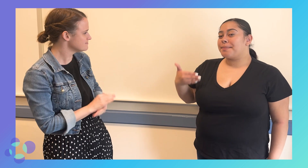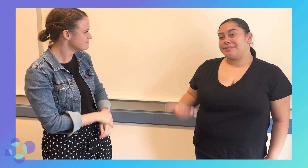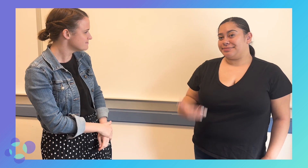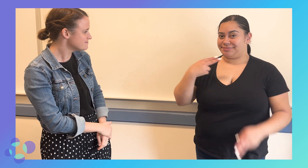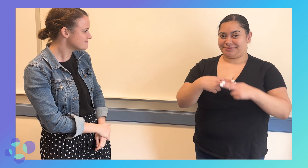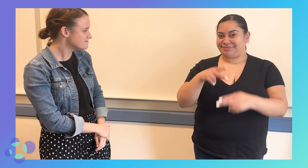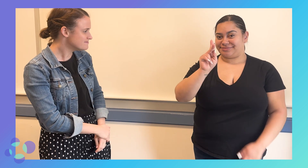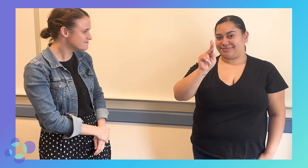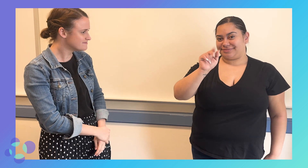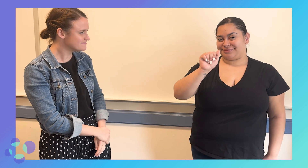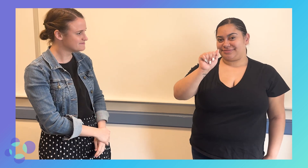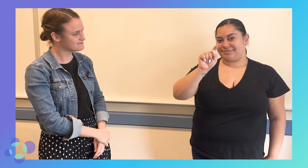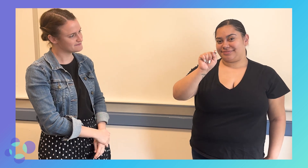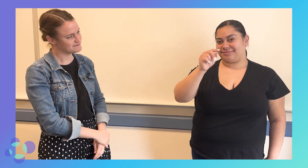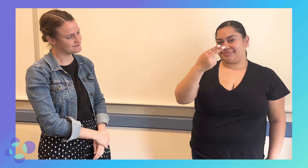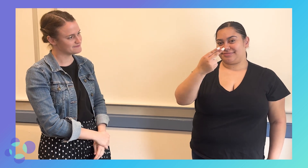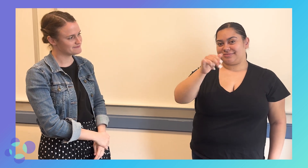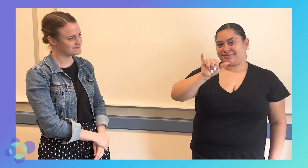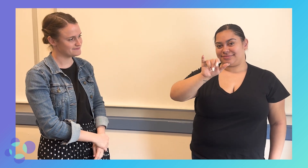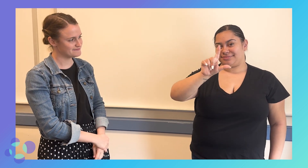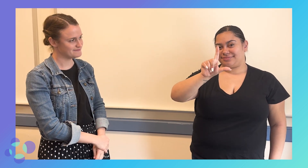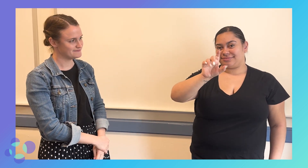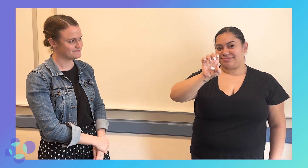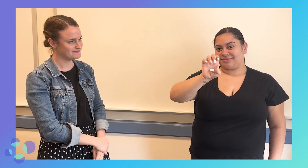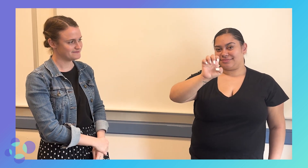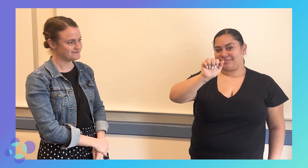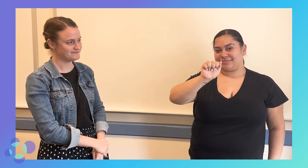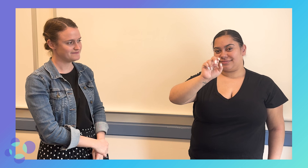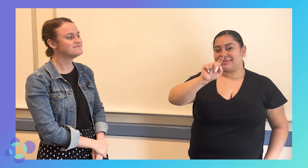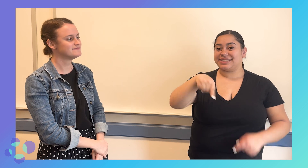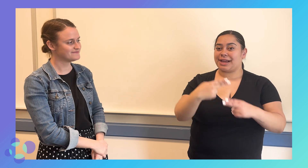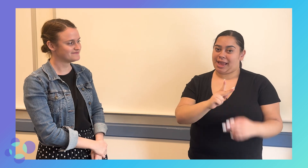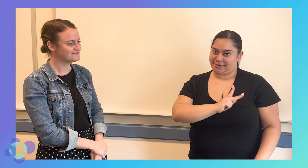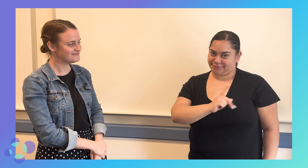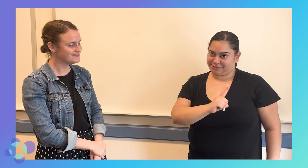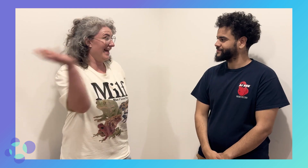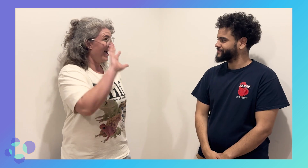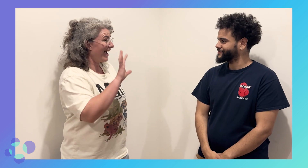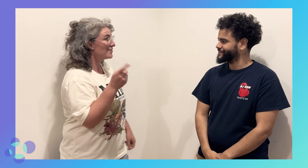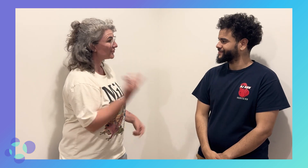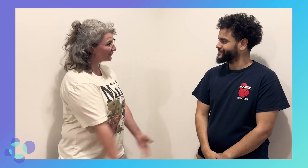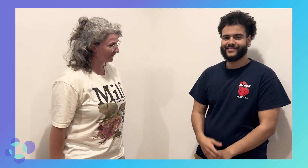My name is Kathylesen. Hi! Who are you?